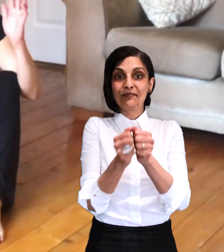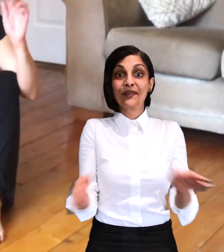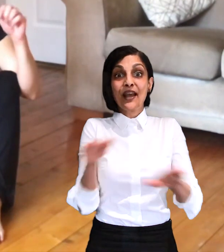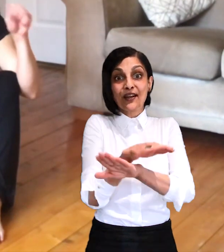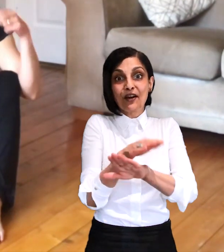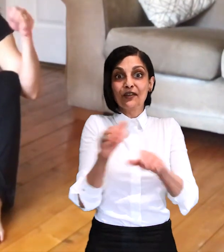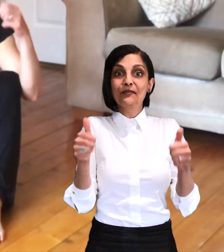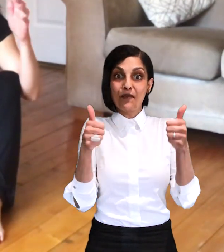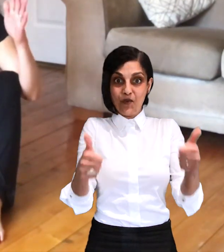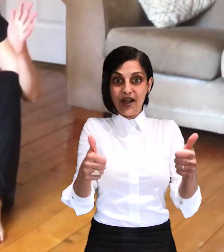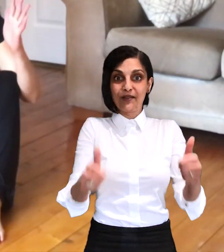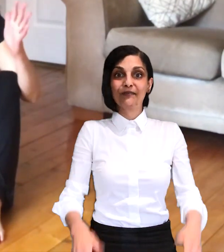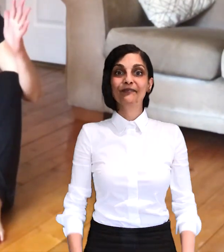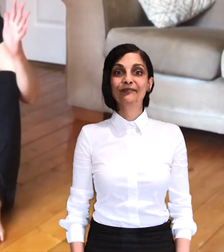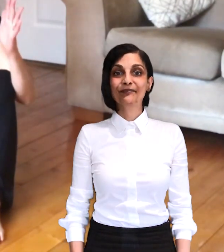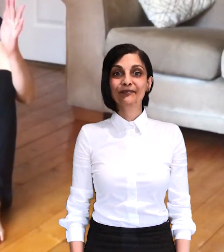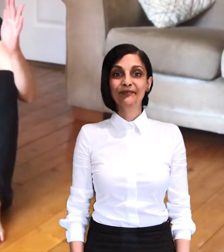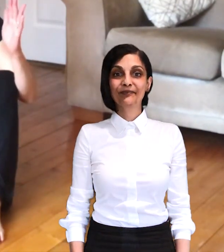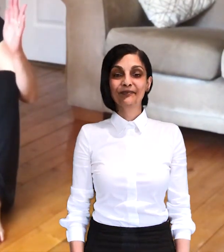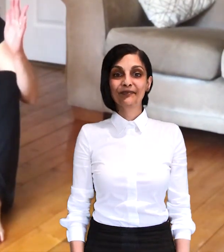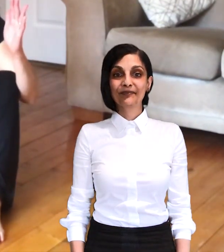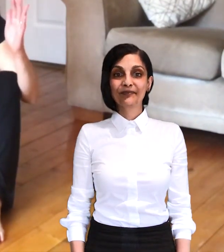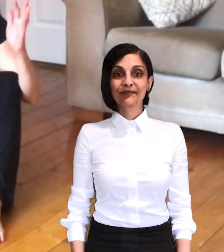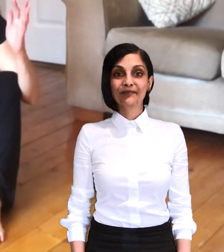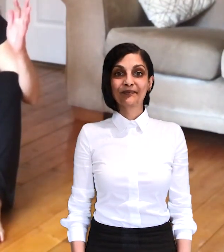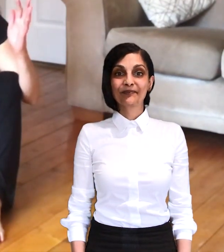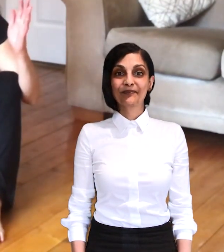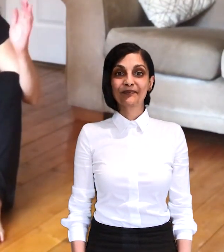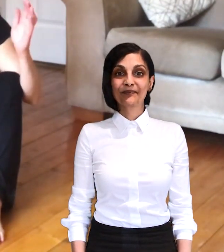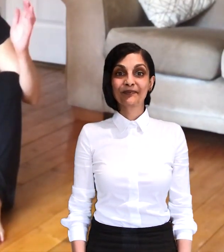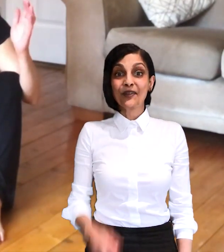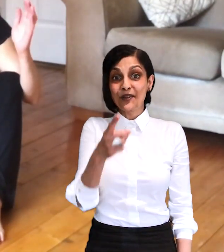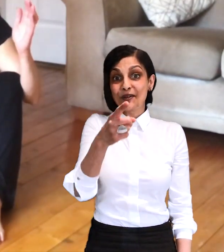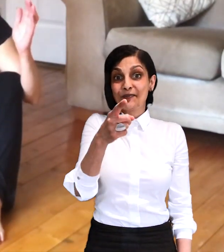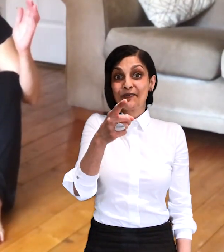With some paper. Tape it really, really well and then you have your rain stick.